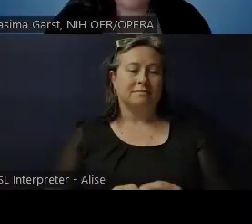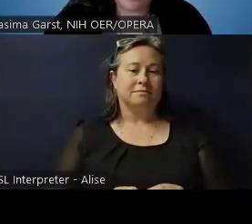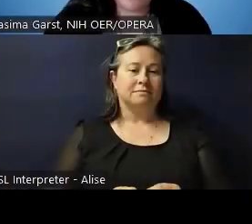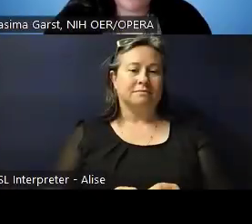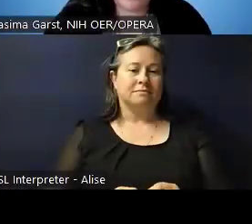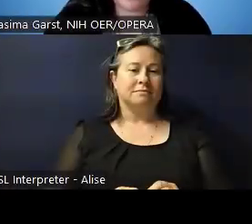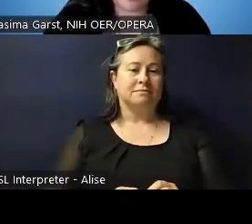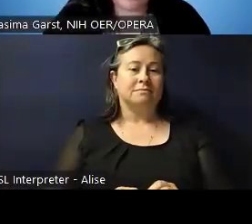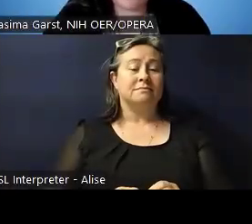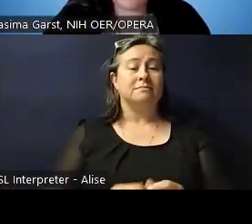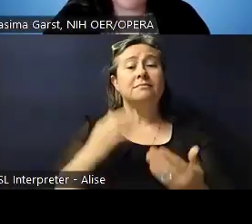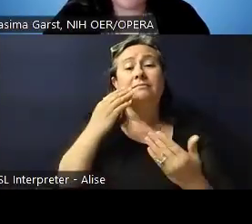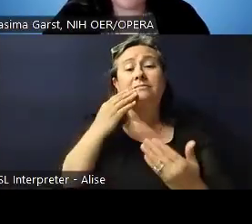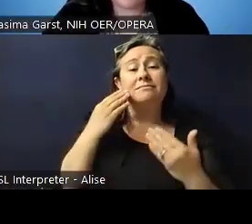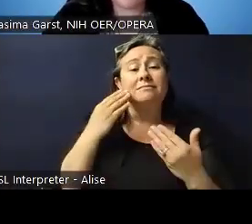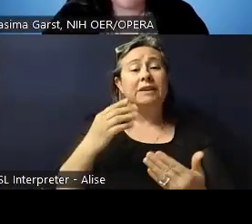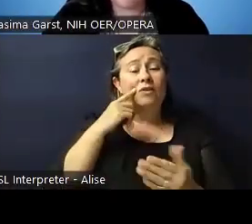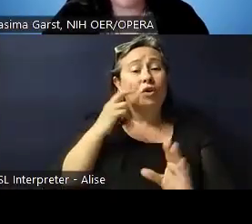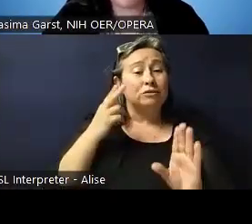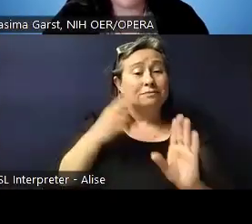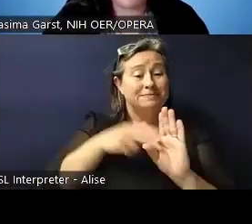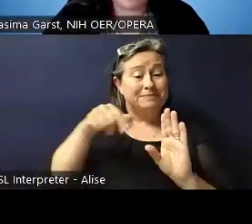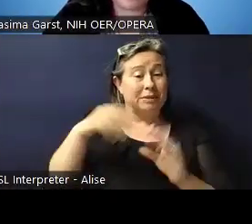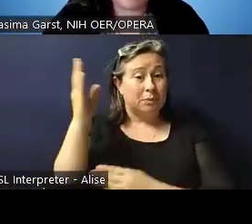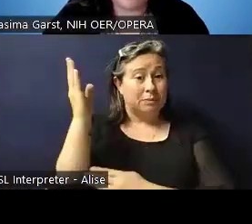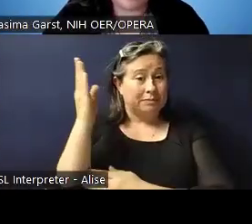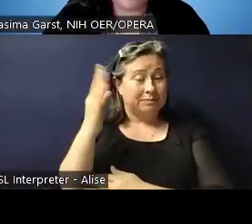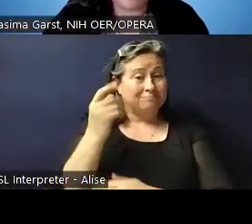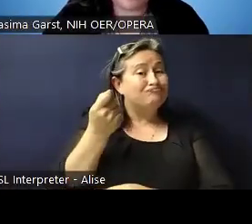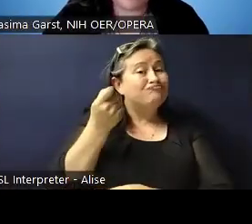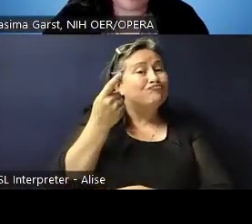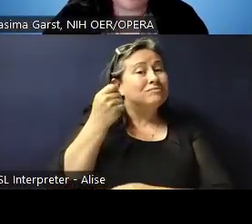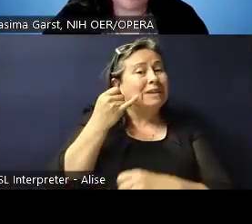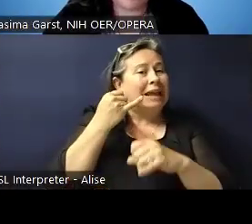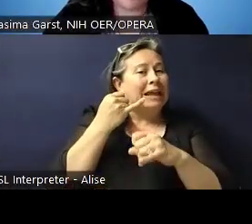Kasima Garst: Thank you for joining this presentation on Understanding International Collaborations.